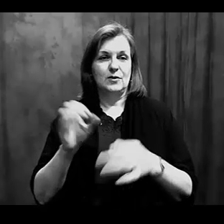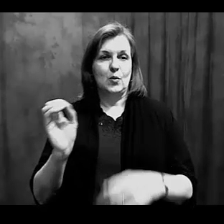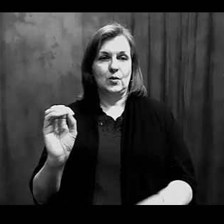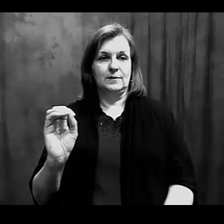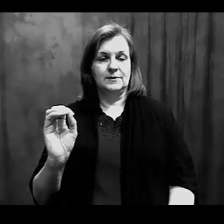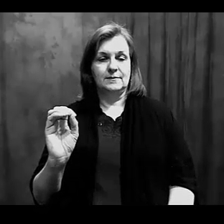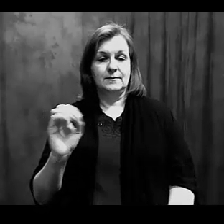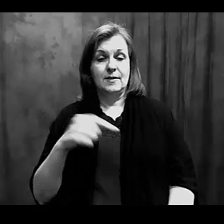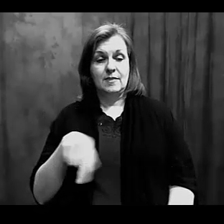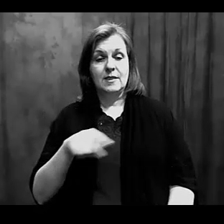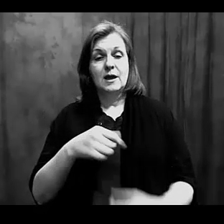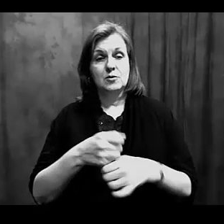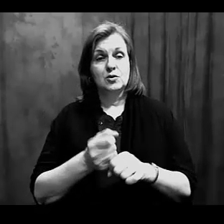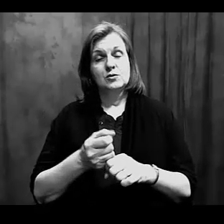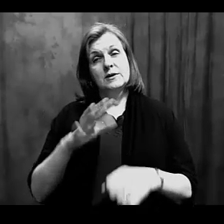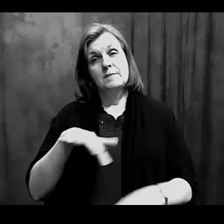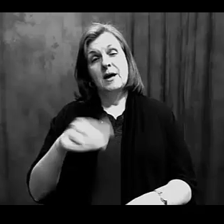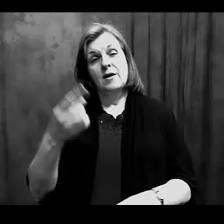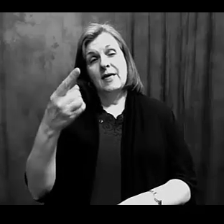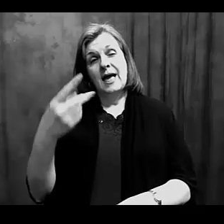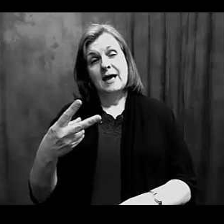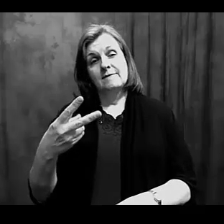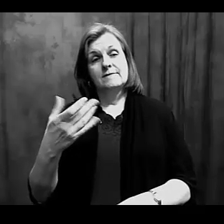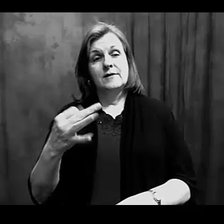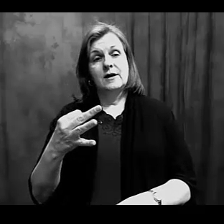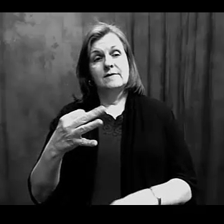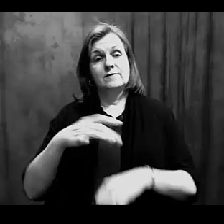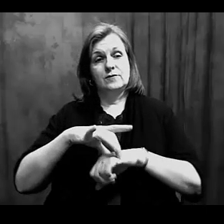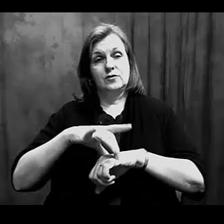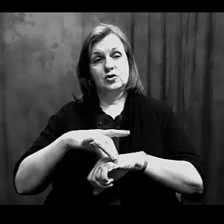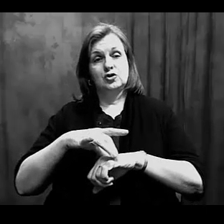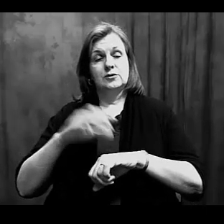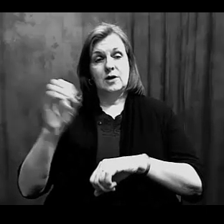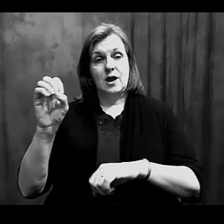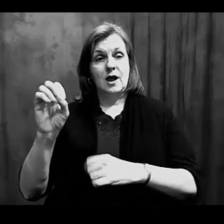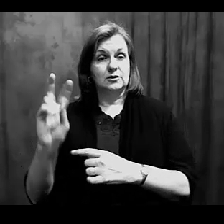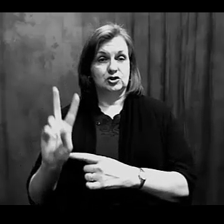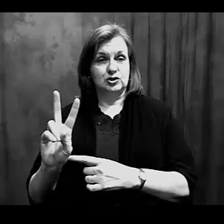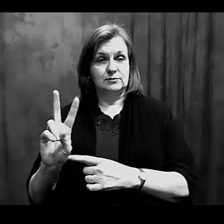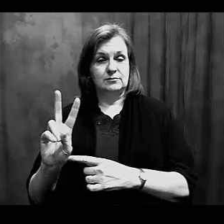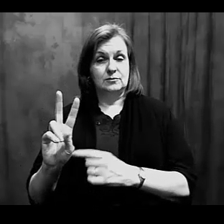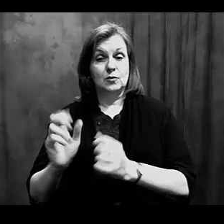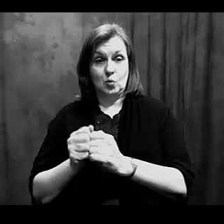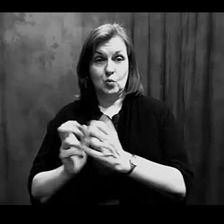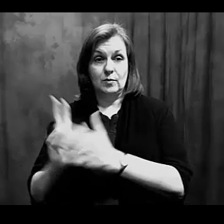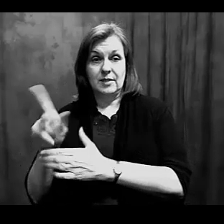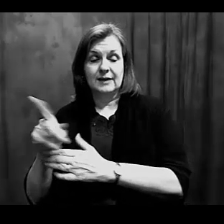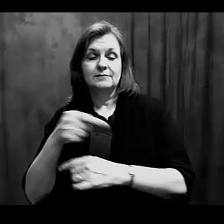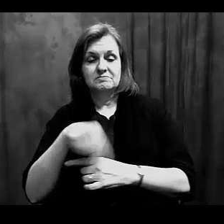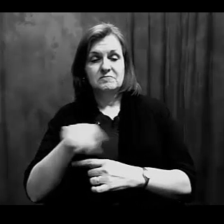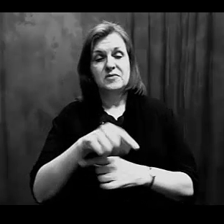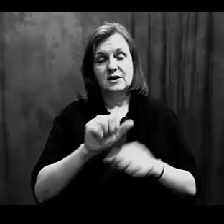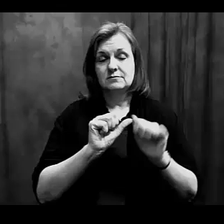simple organisms -- they produce about 1/2 of Earth's oxygen [not insignificant!!]